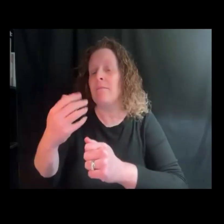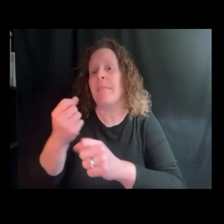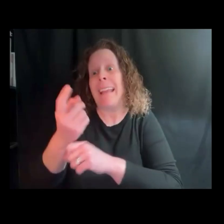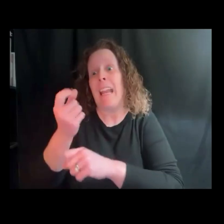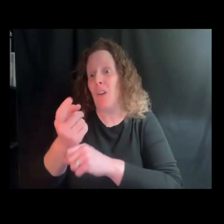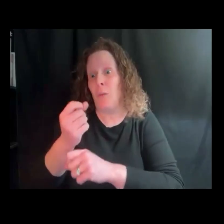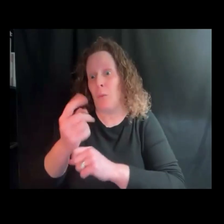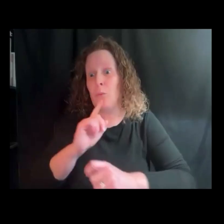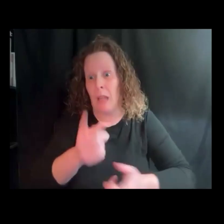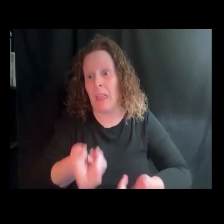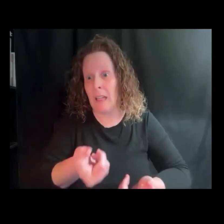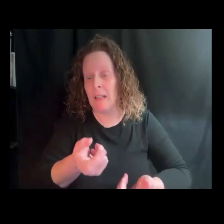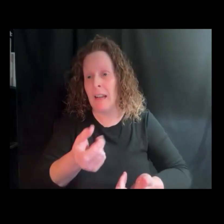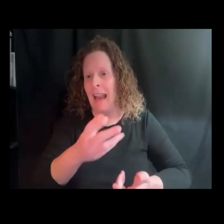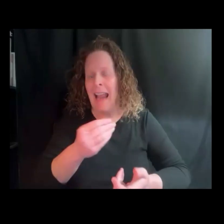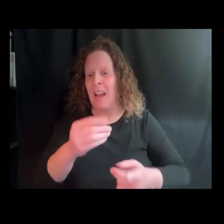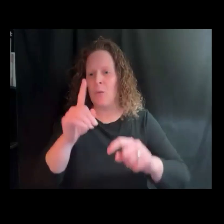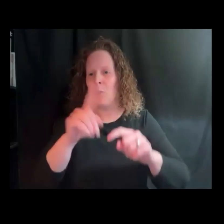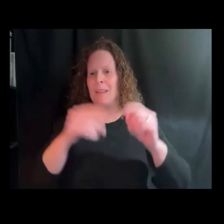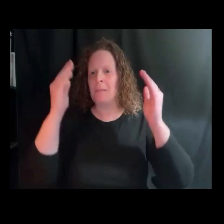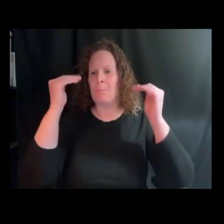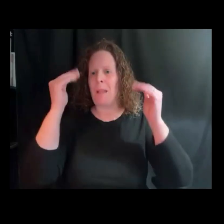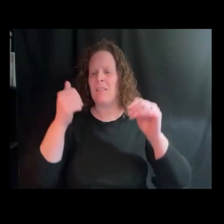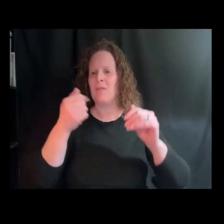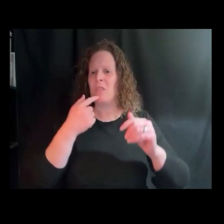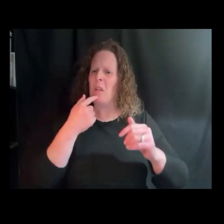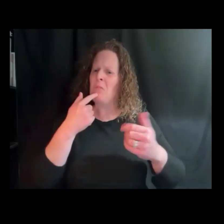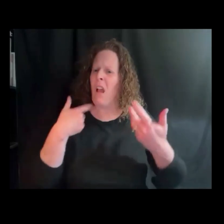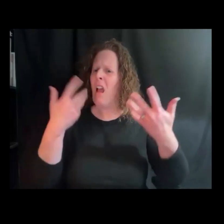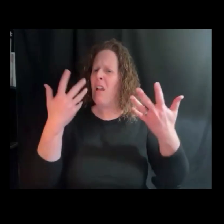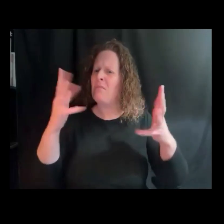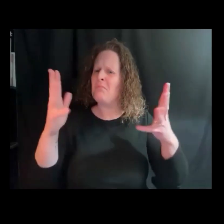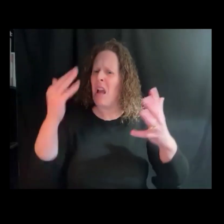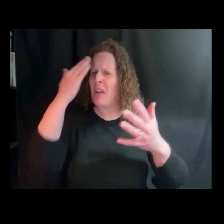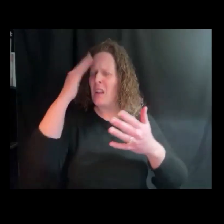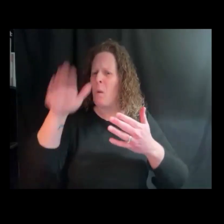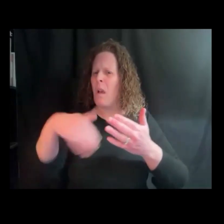fields both of those fields are changing continuously right?